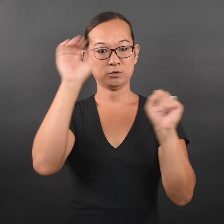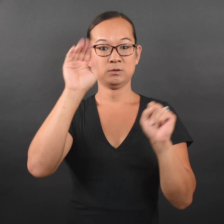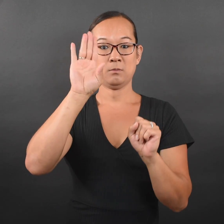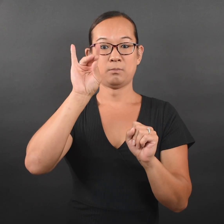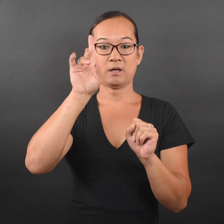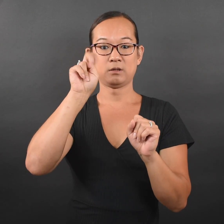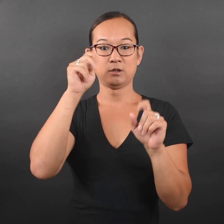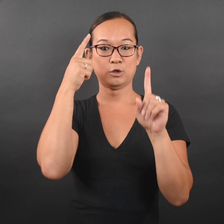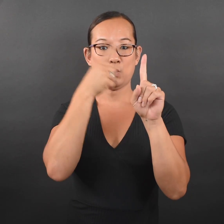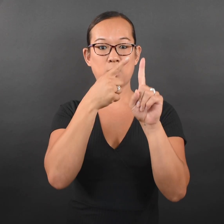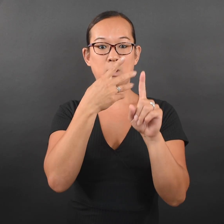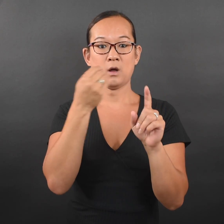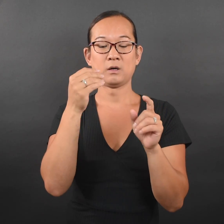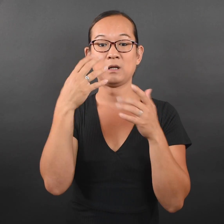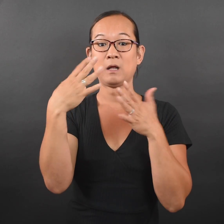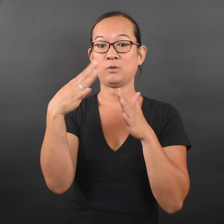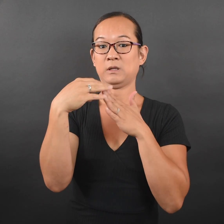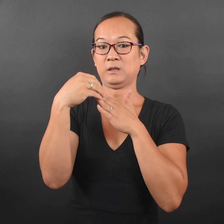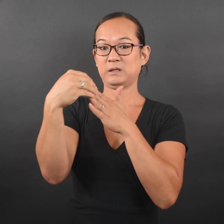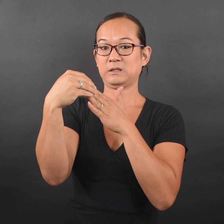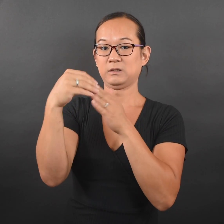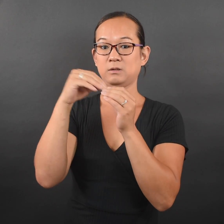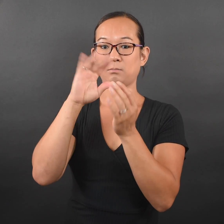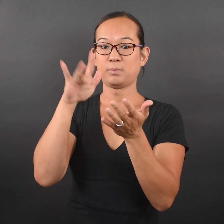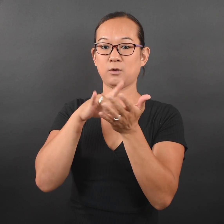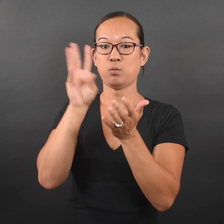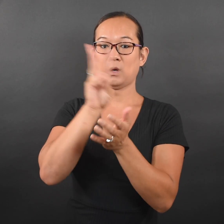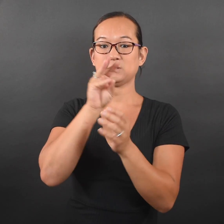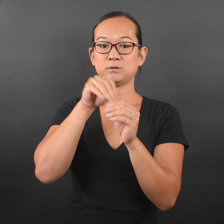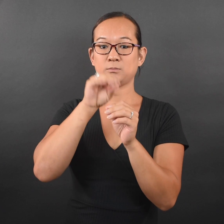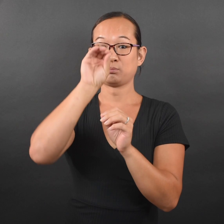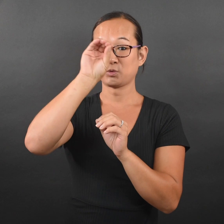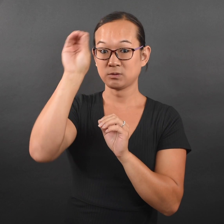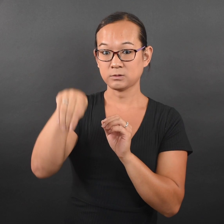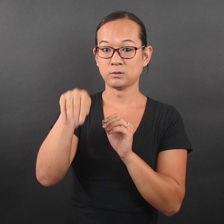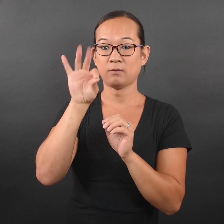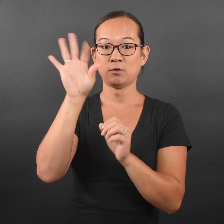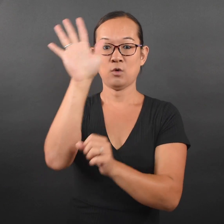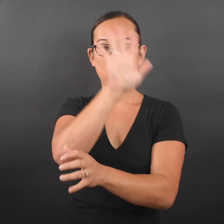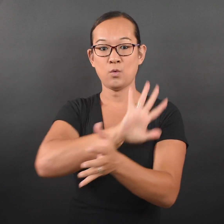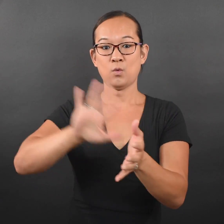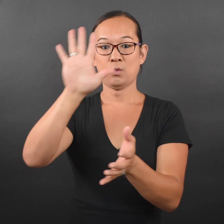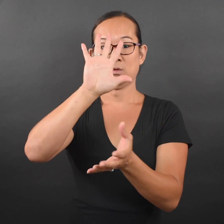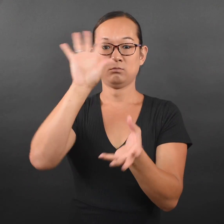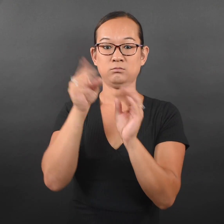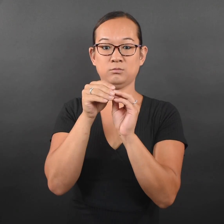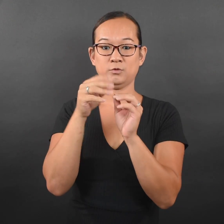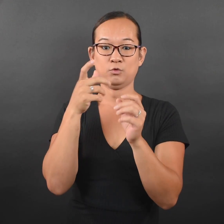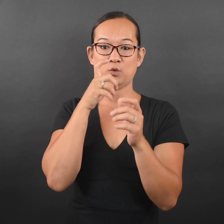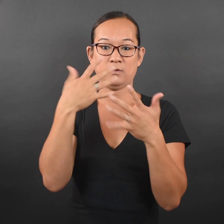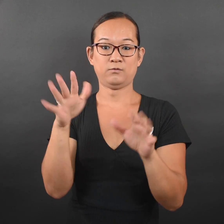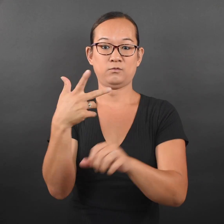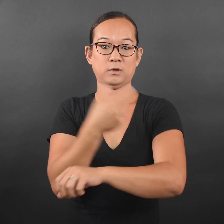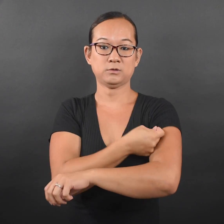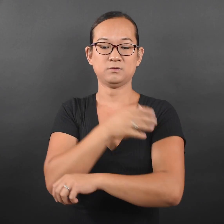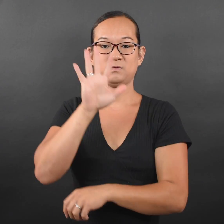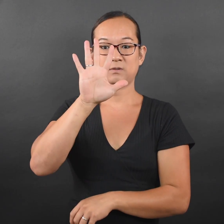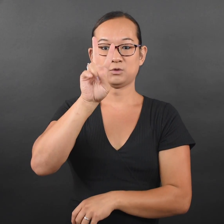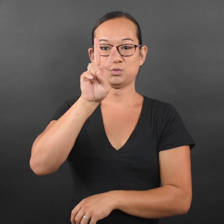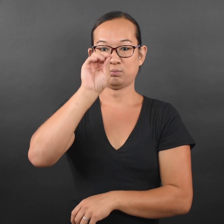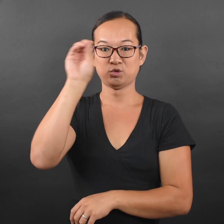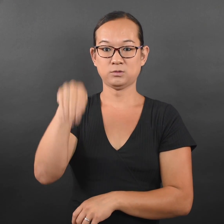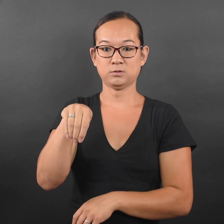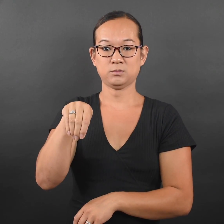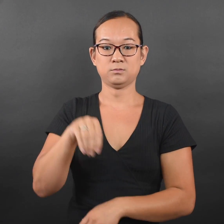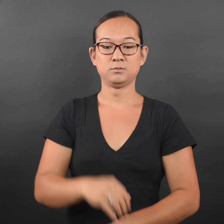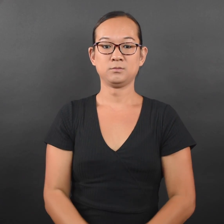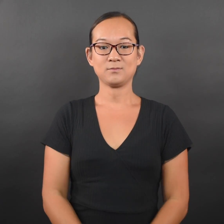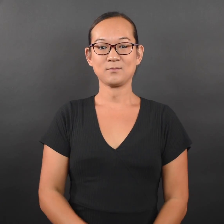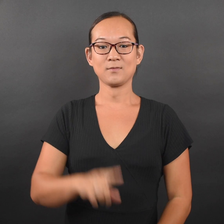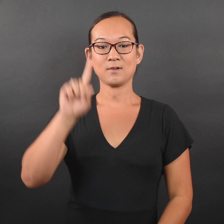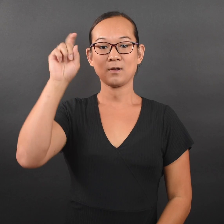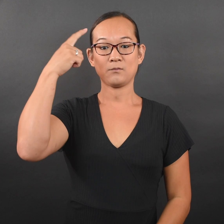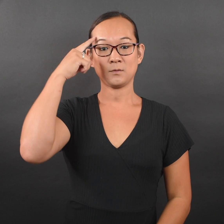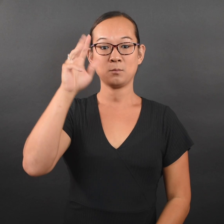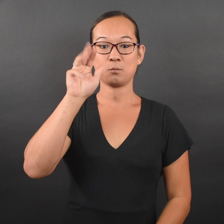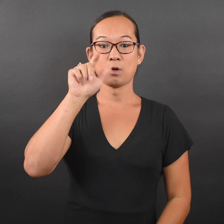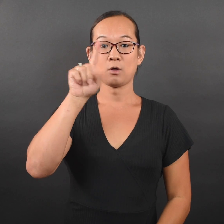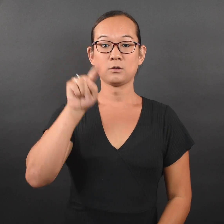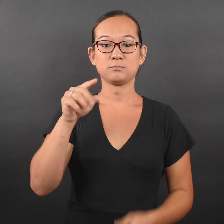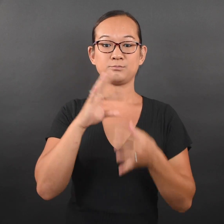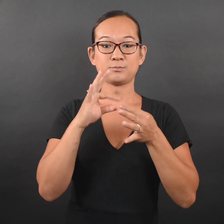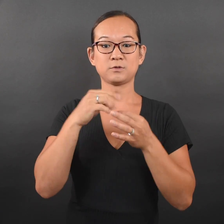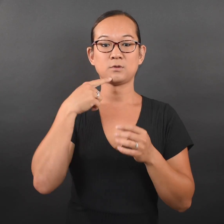and it leads the Midwest in the percentage of the overall population fully vaccinated (52%).